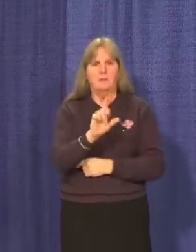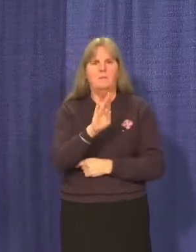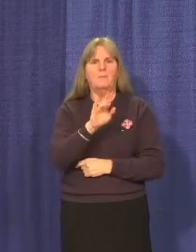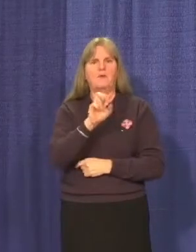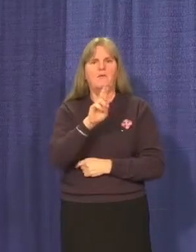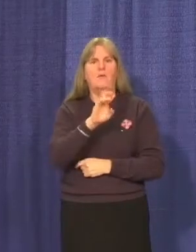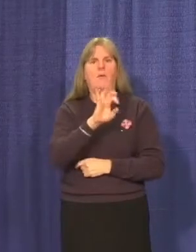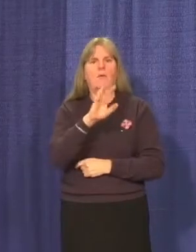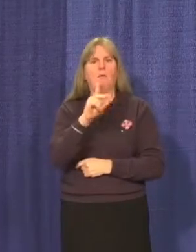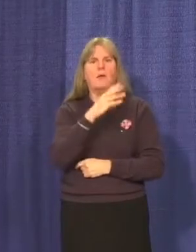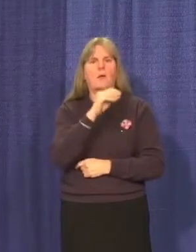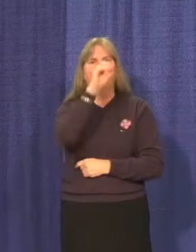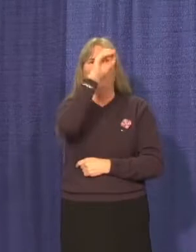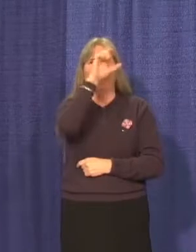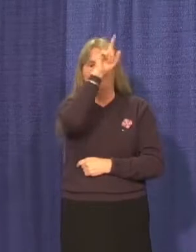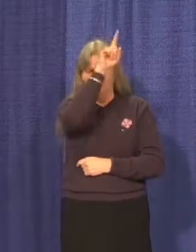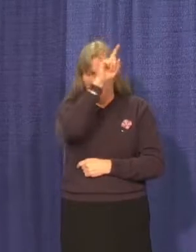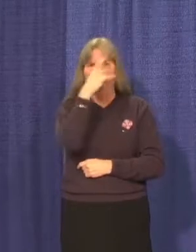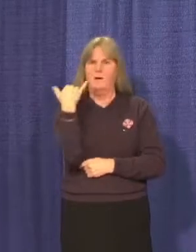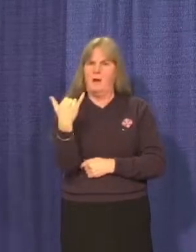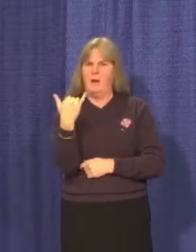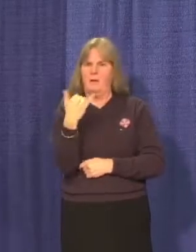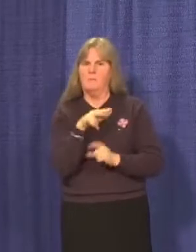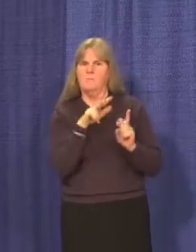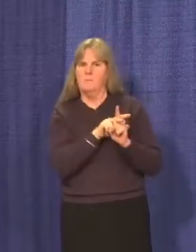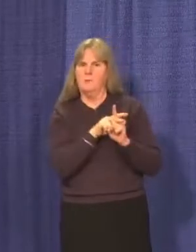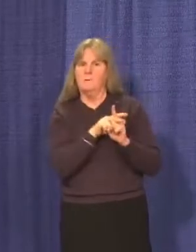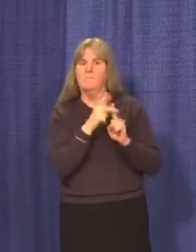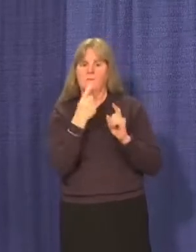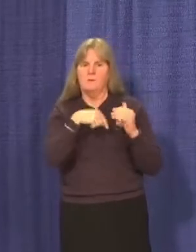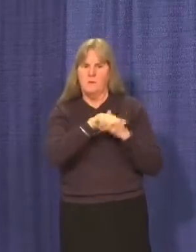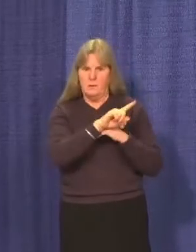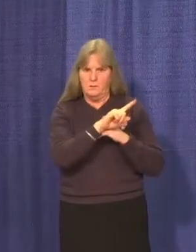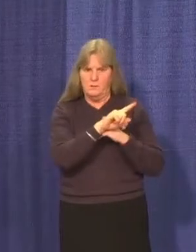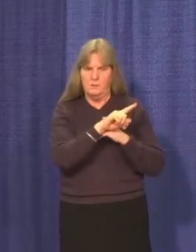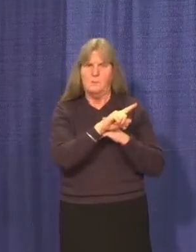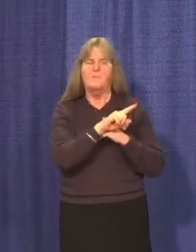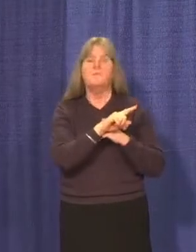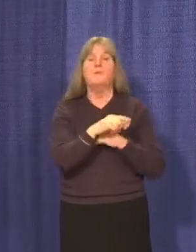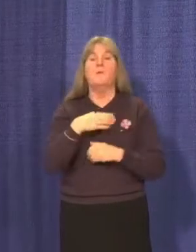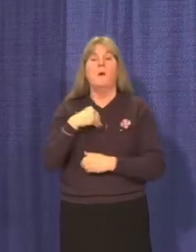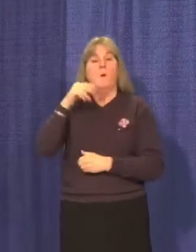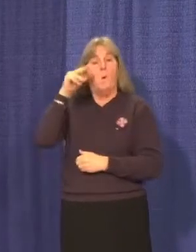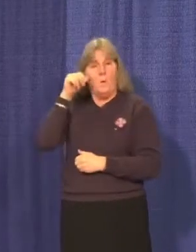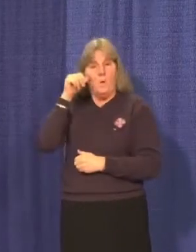Watson Lake, Beaver Creek, and old Crow for right now. Bookings for appointments in